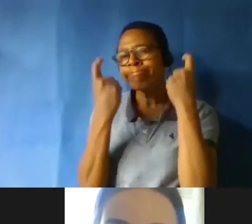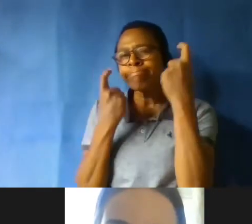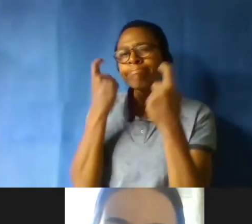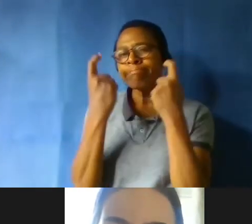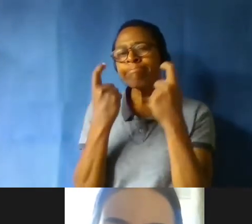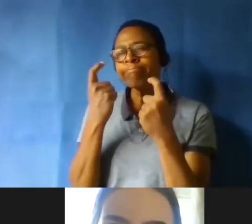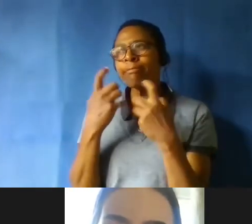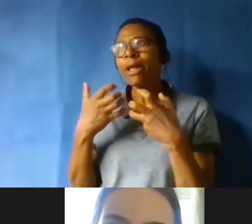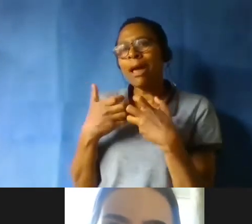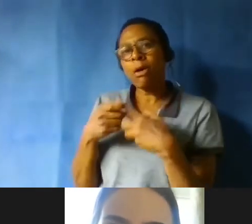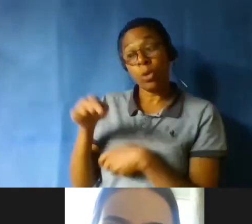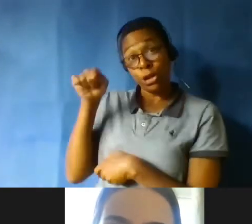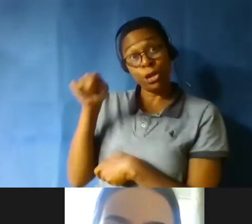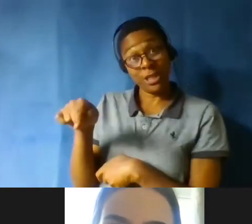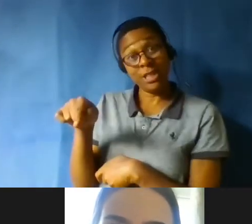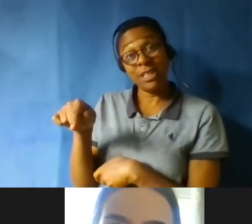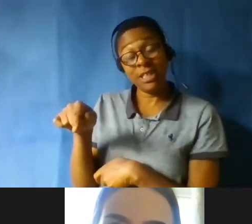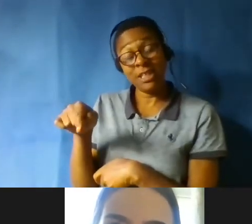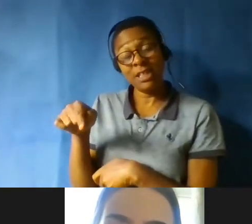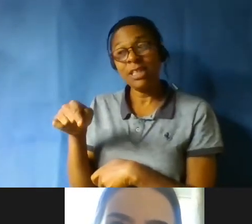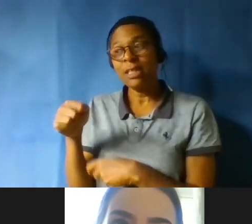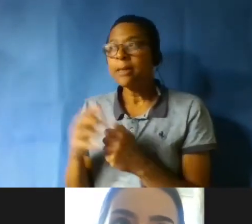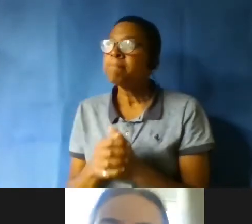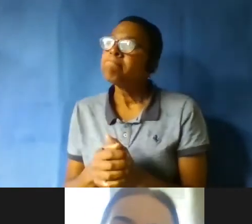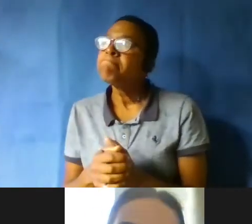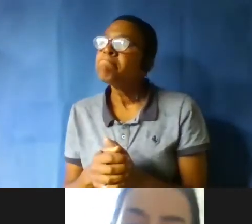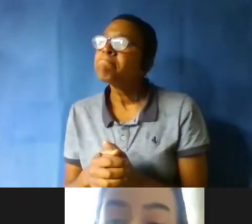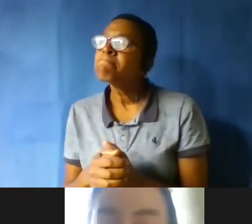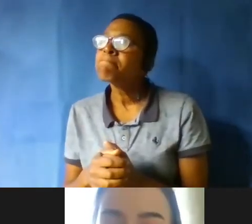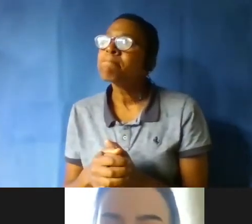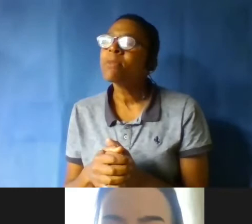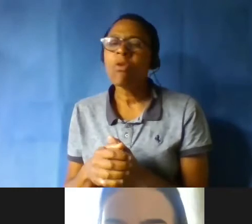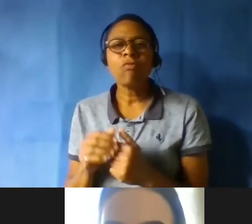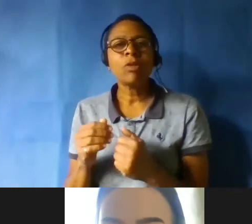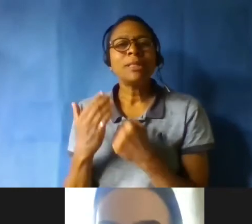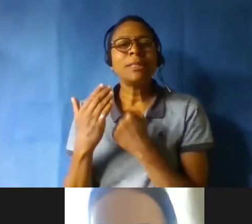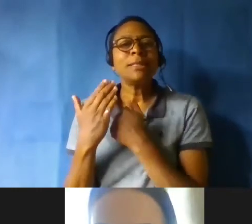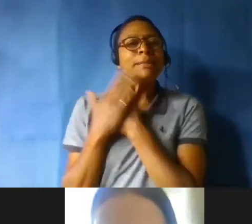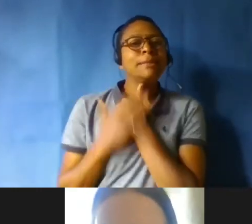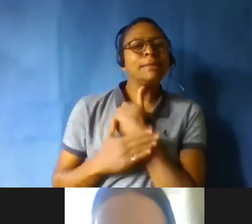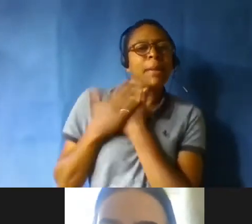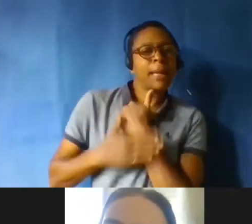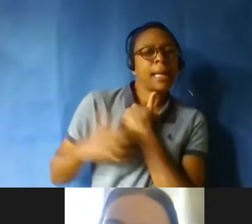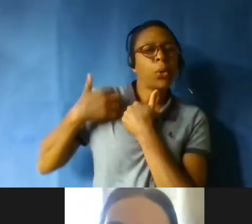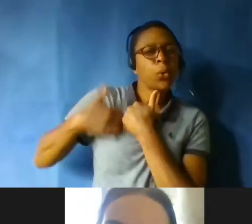of of stimming in different linguistic context so the difference between